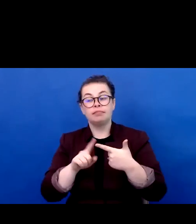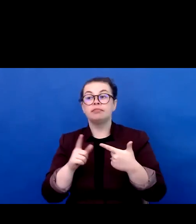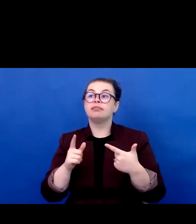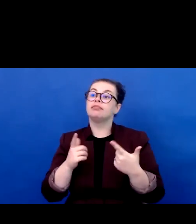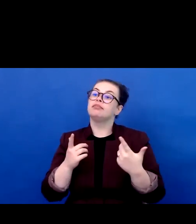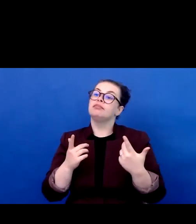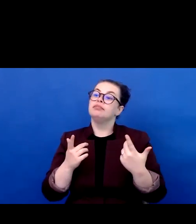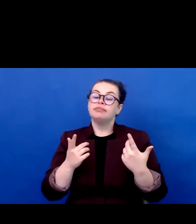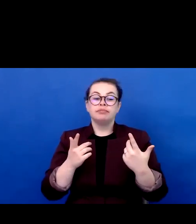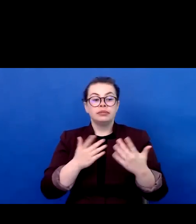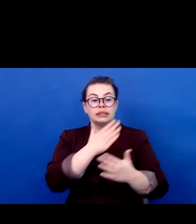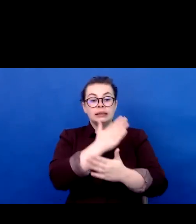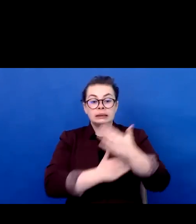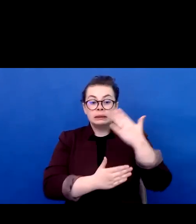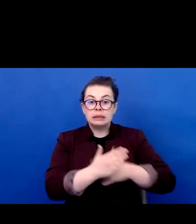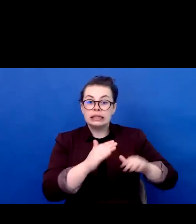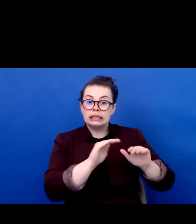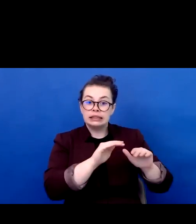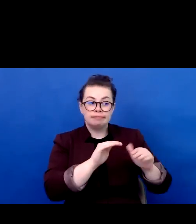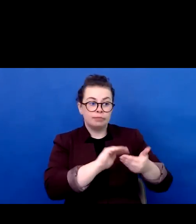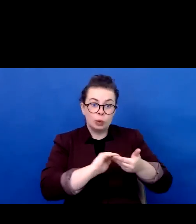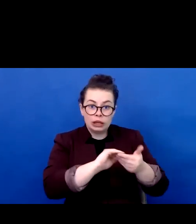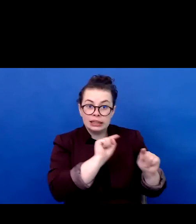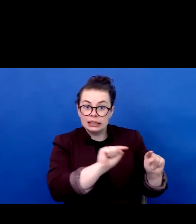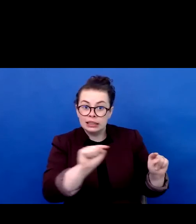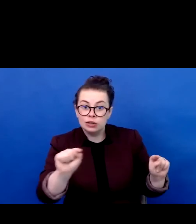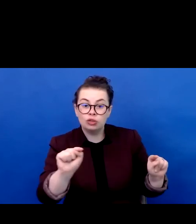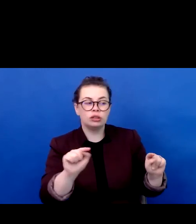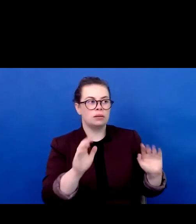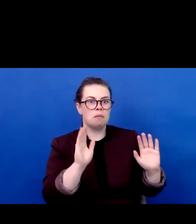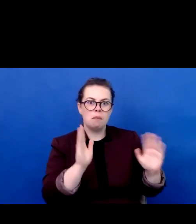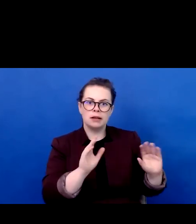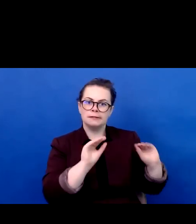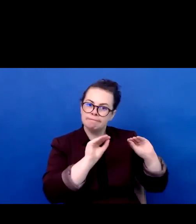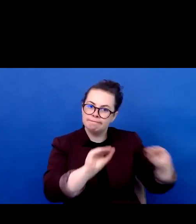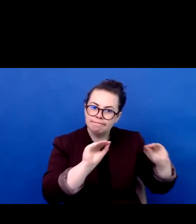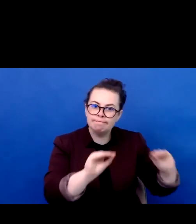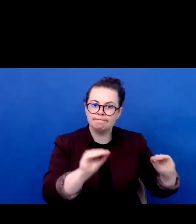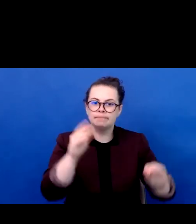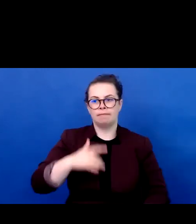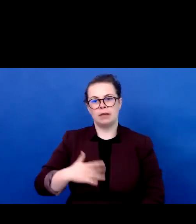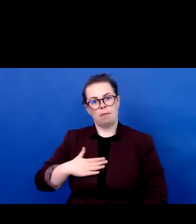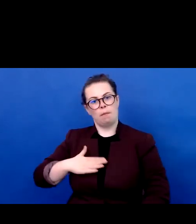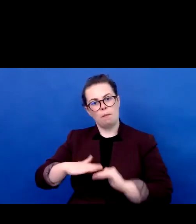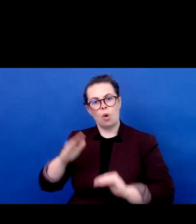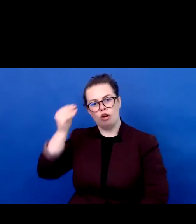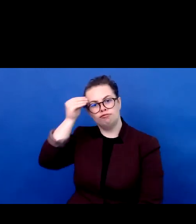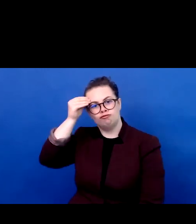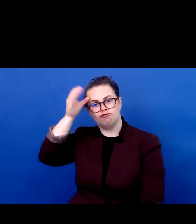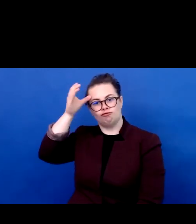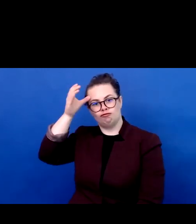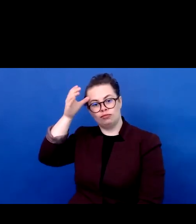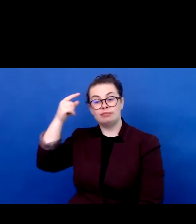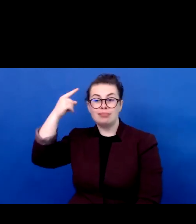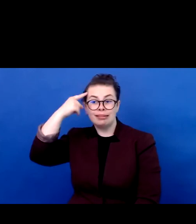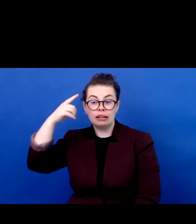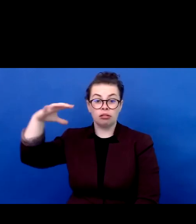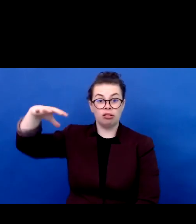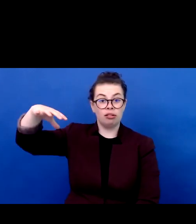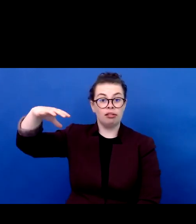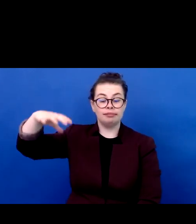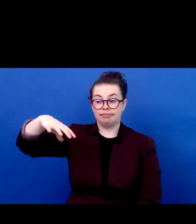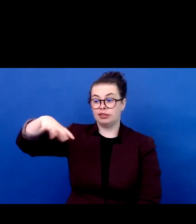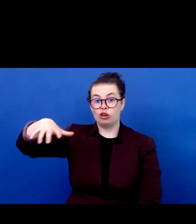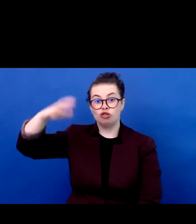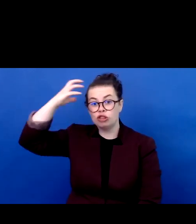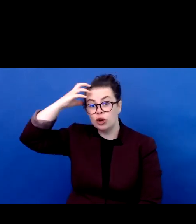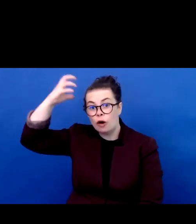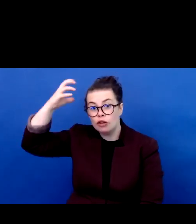opinions um i i i must say uh that every government or non-government actions should be uh